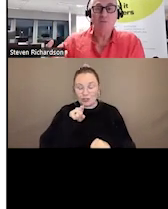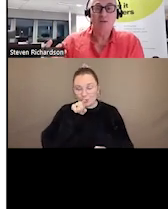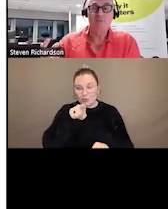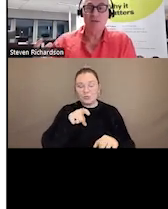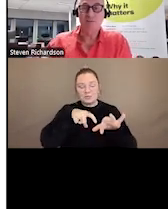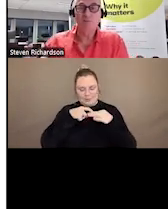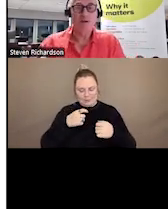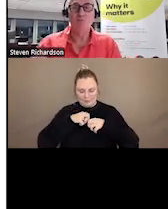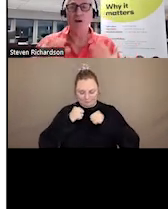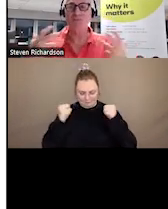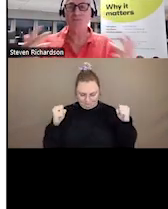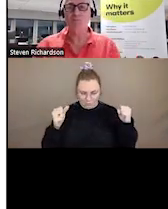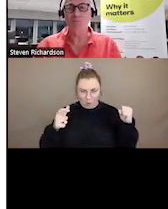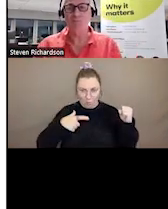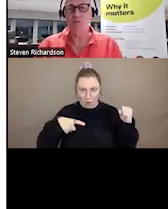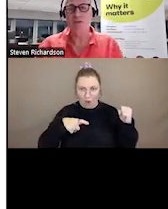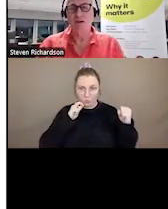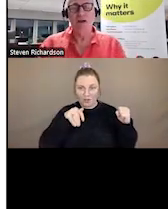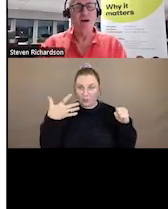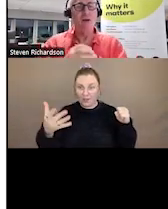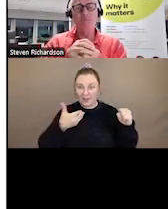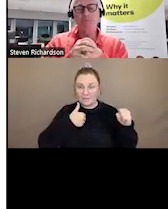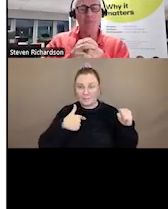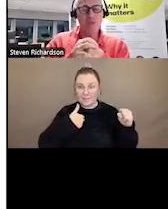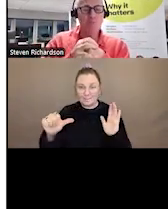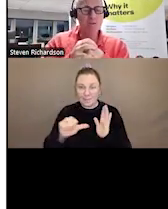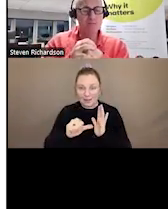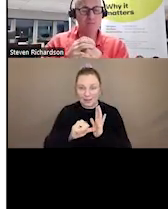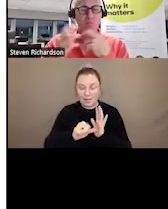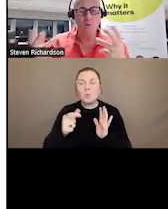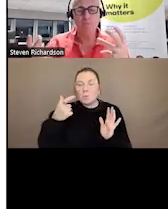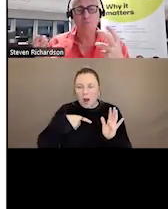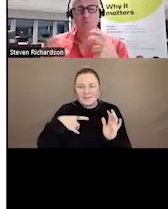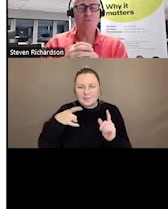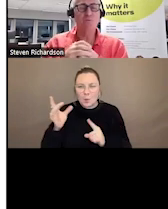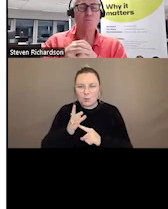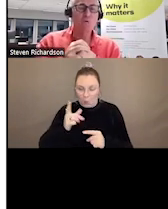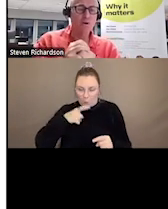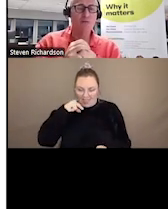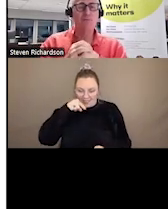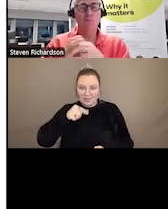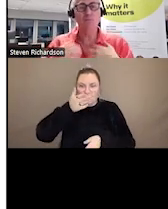anyone give me money? Why is it important? Why is this work important not only from your